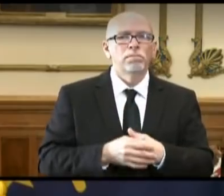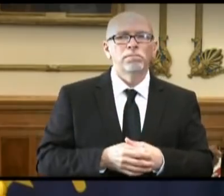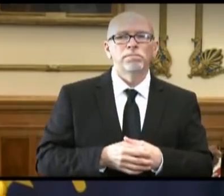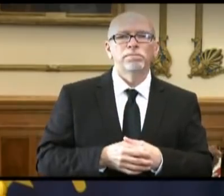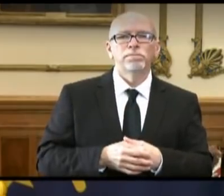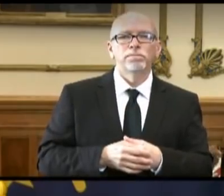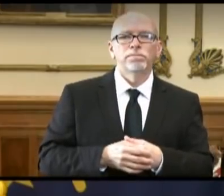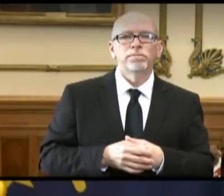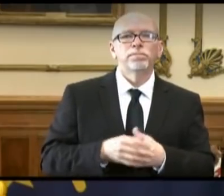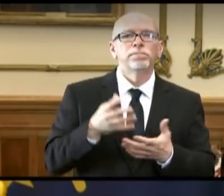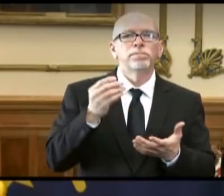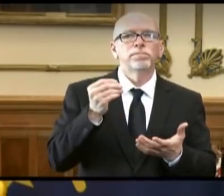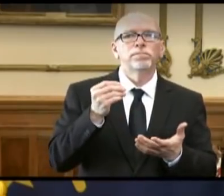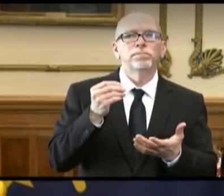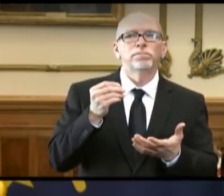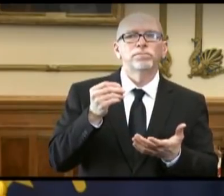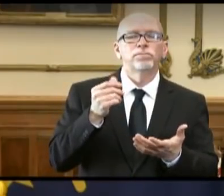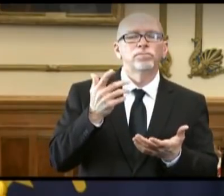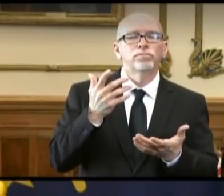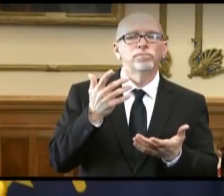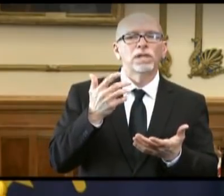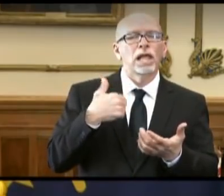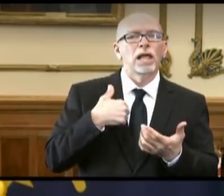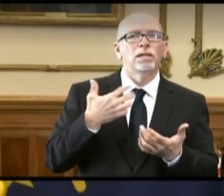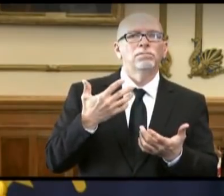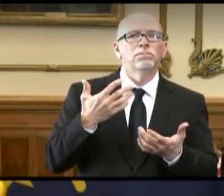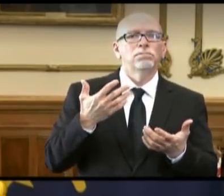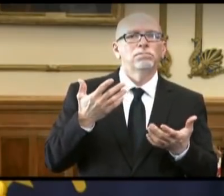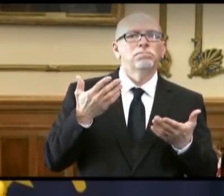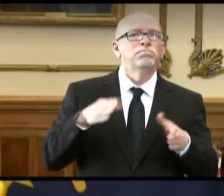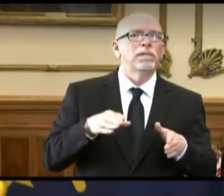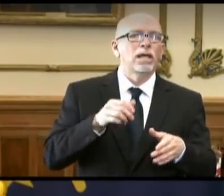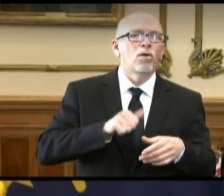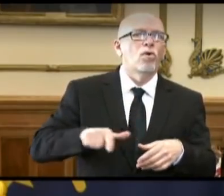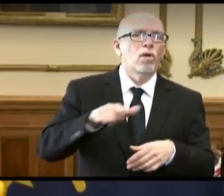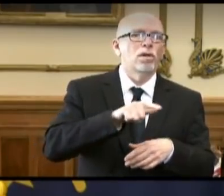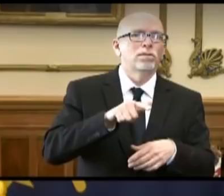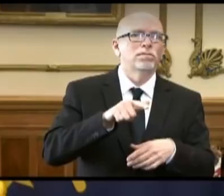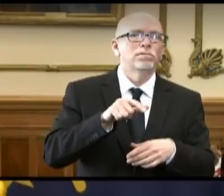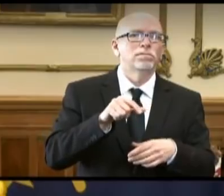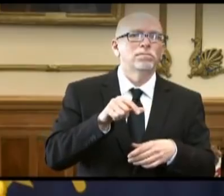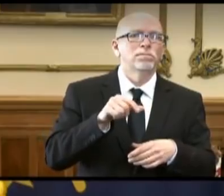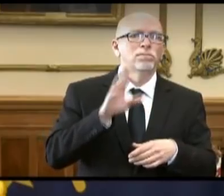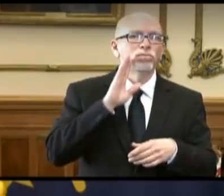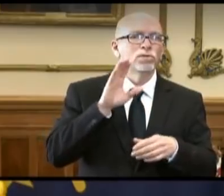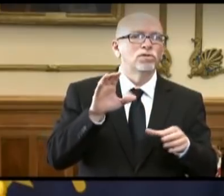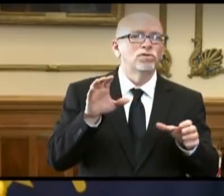WELL, WE WORK FOR YOU, THE PUBLIC. THIS IS OUR JOB.